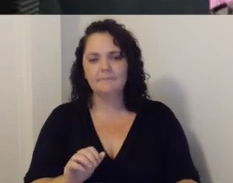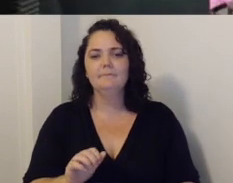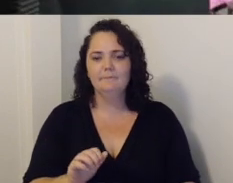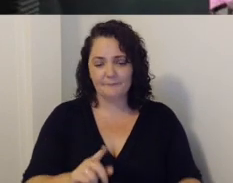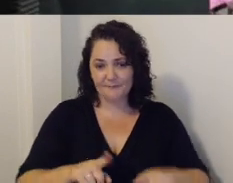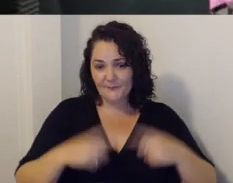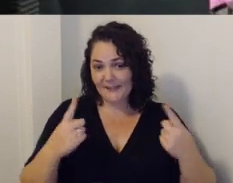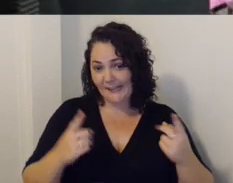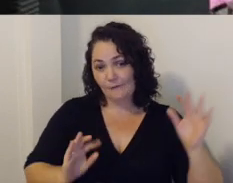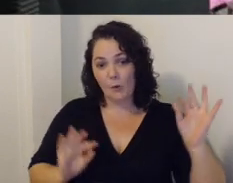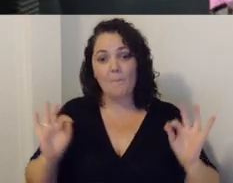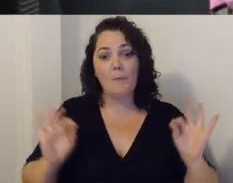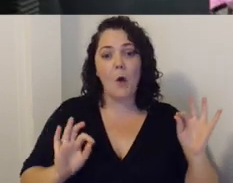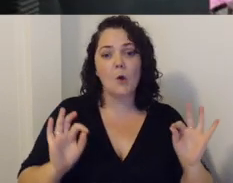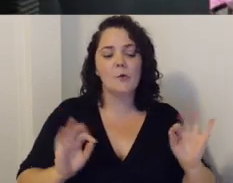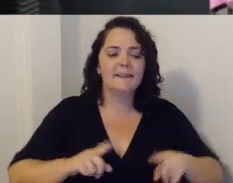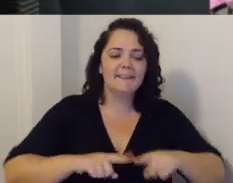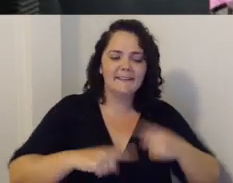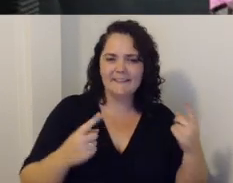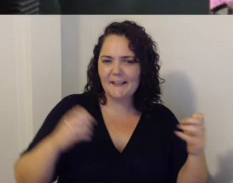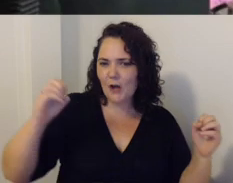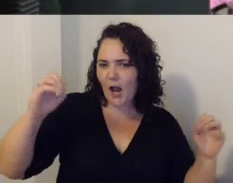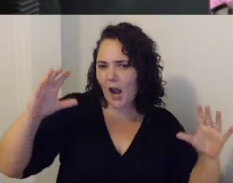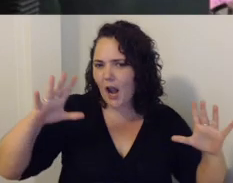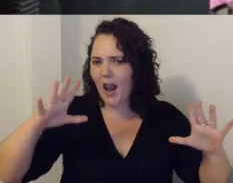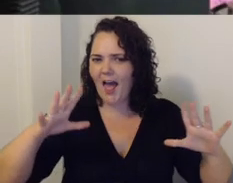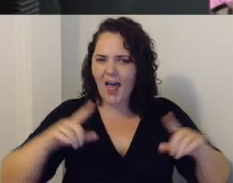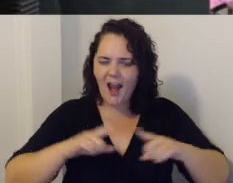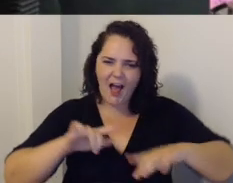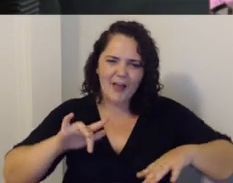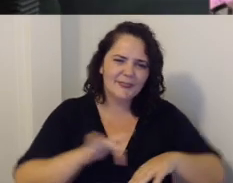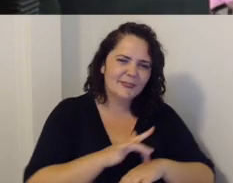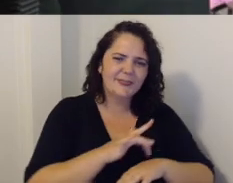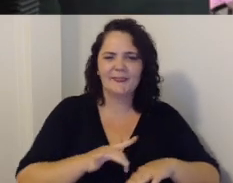different kinds of lighting, some really really theatrical and dramatic lighting next week so I